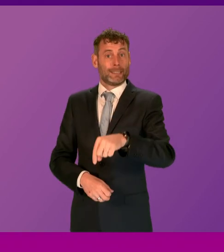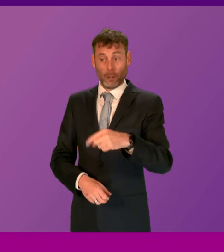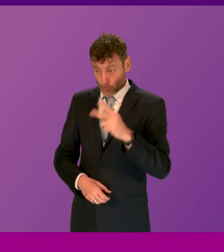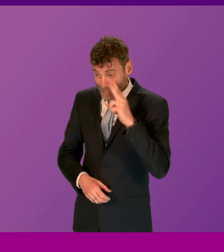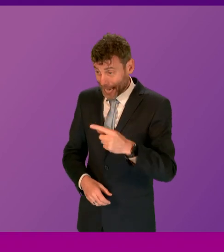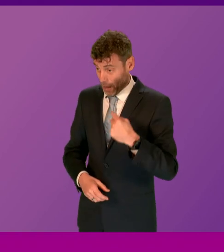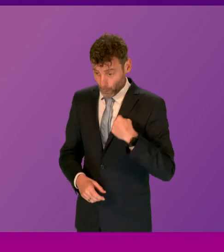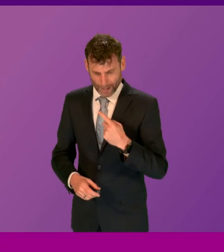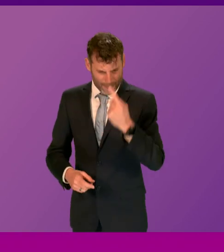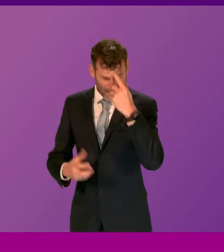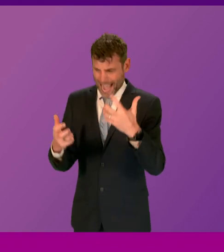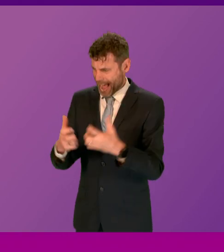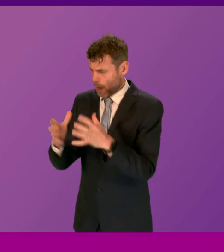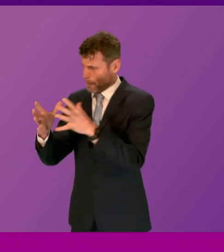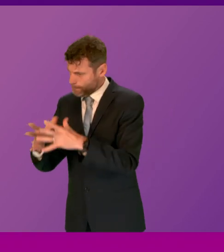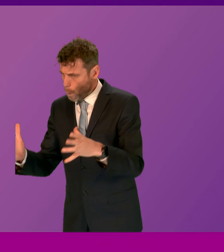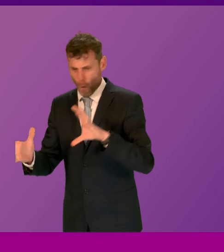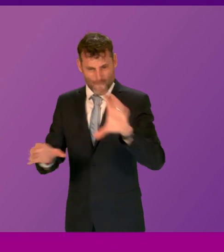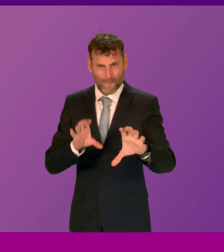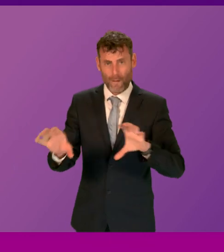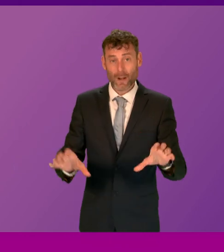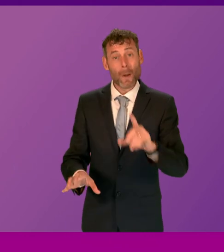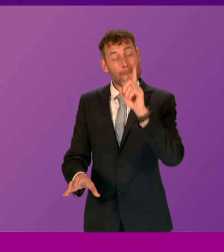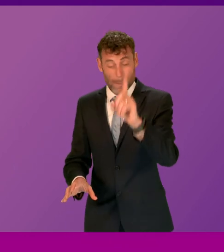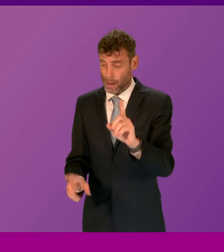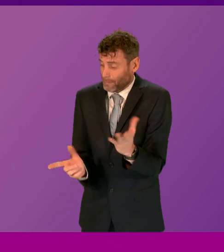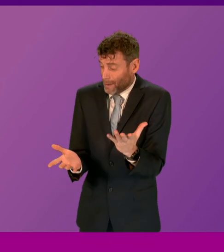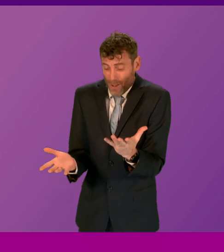There is no getting away from the fact that the global pandemic had an impact on health